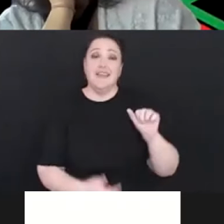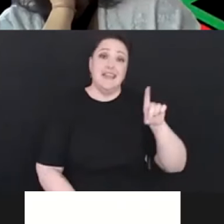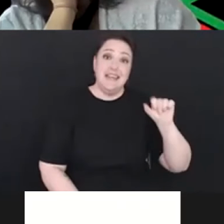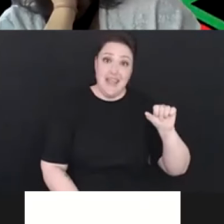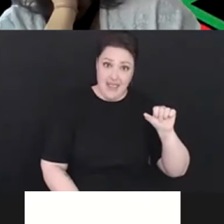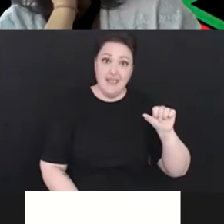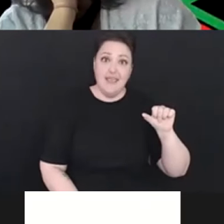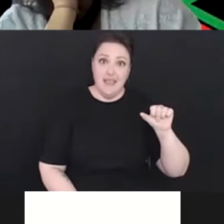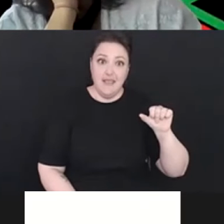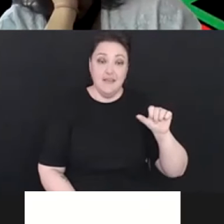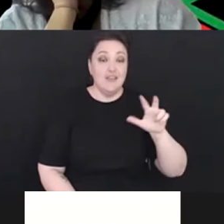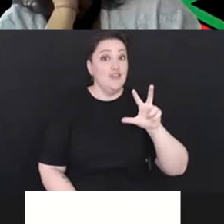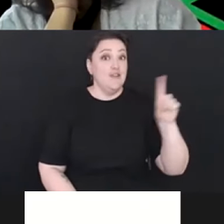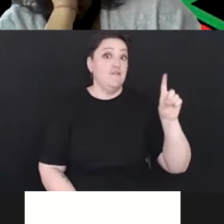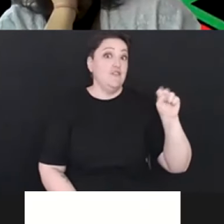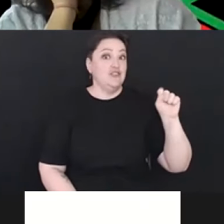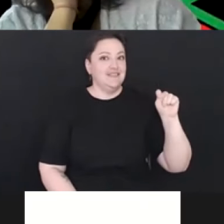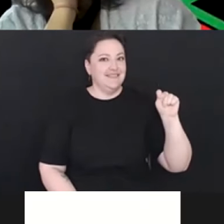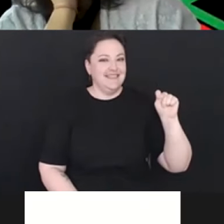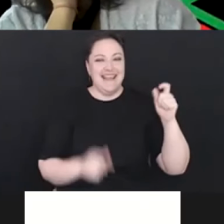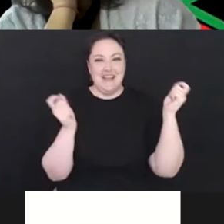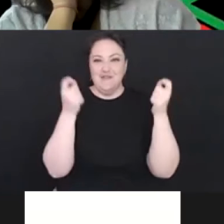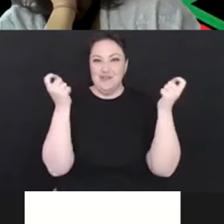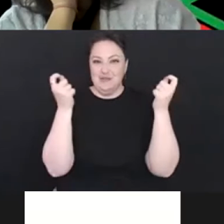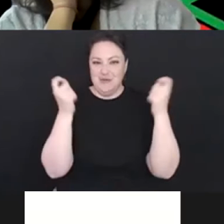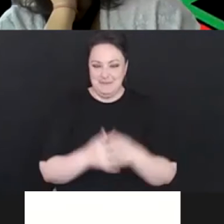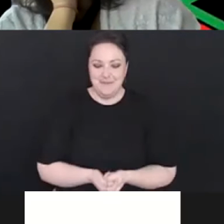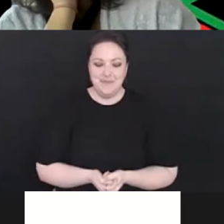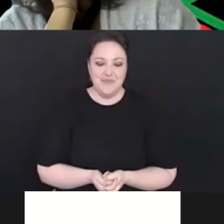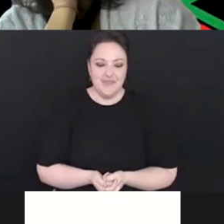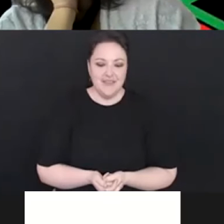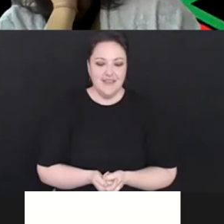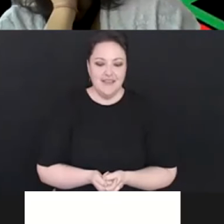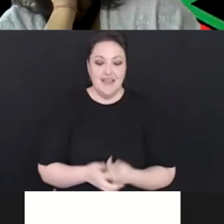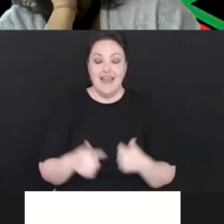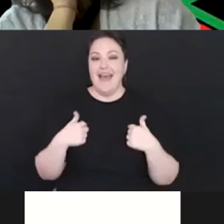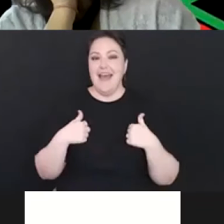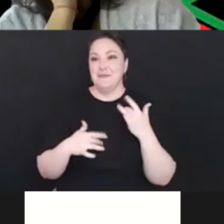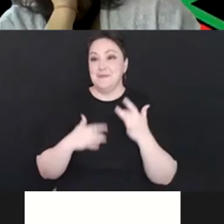the 31st anniversary, right? And, um, I was really tickled that the tag line for this